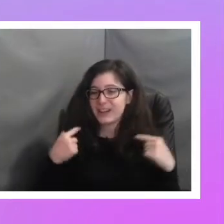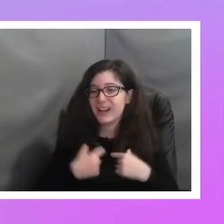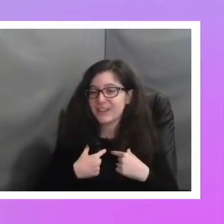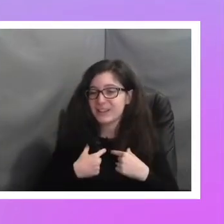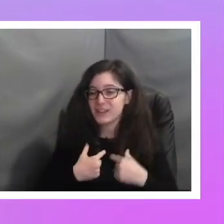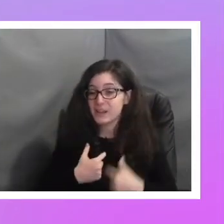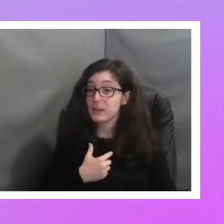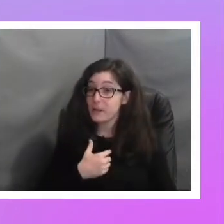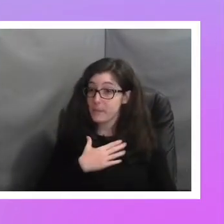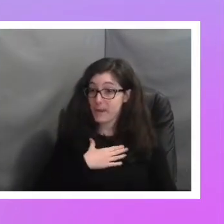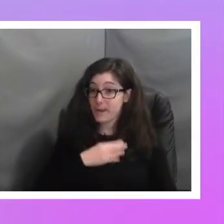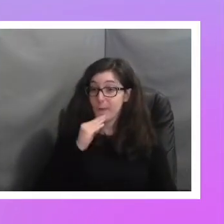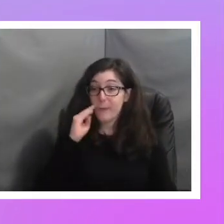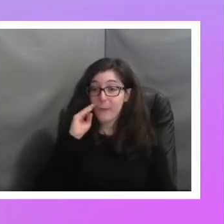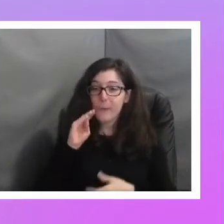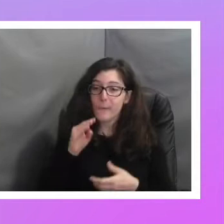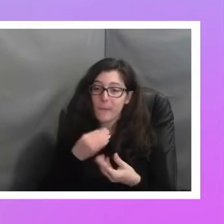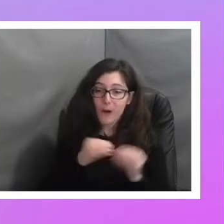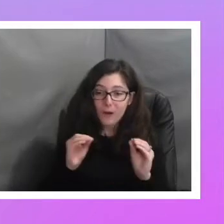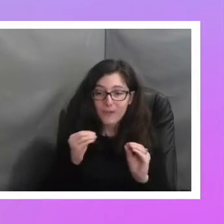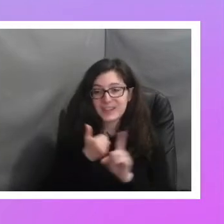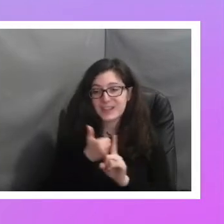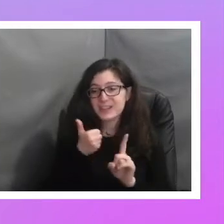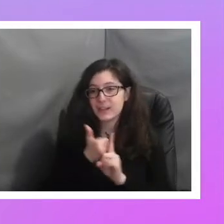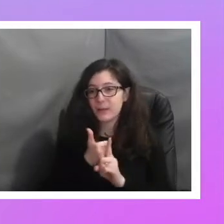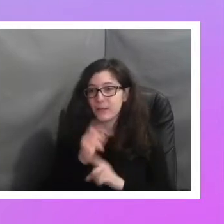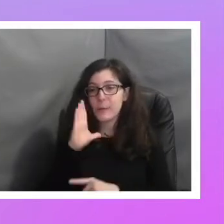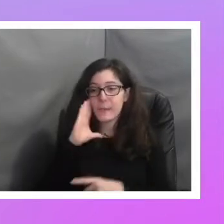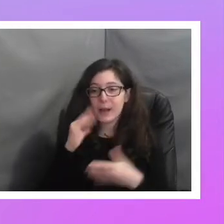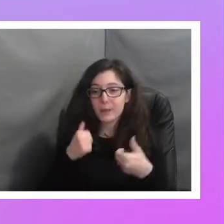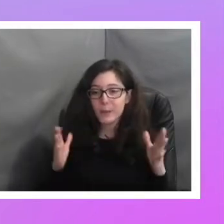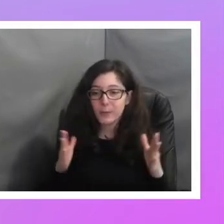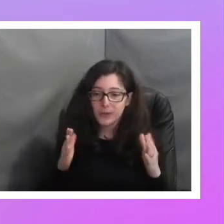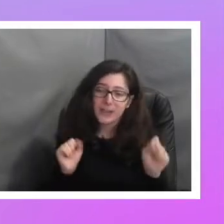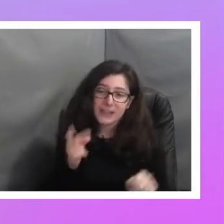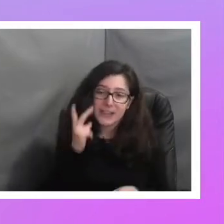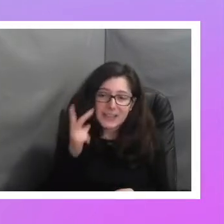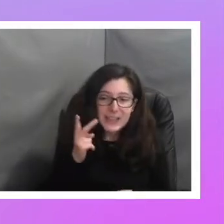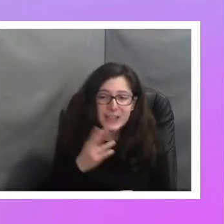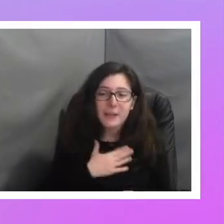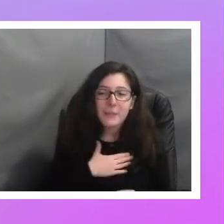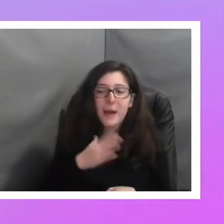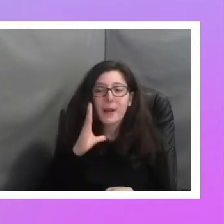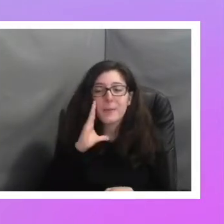which is a bedroom, so you can see part of my bed, and at some point you will see my assistant, Angie,